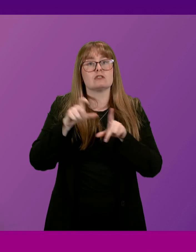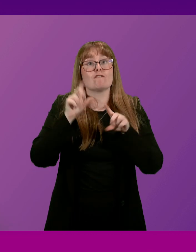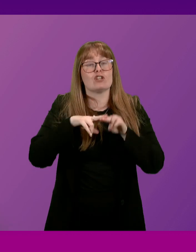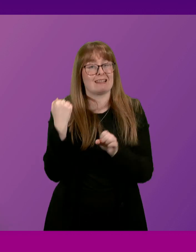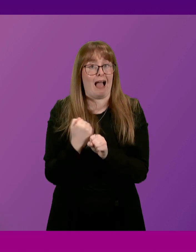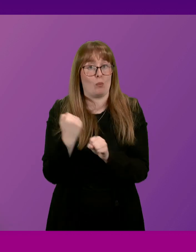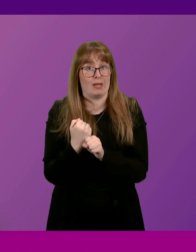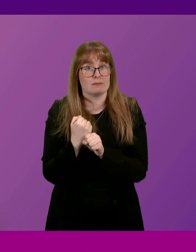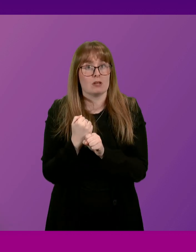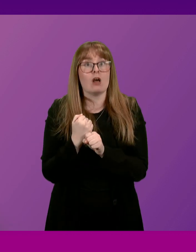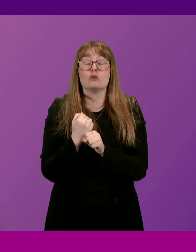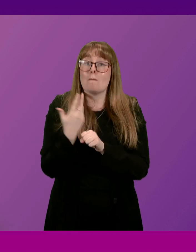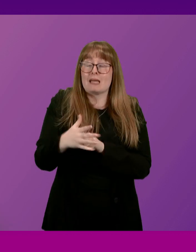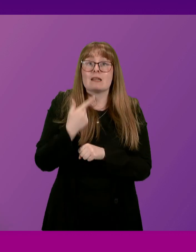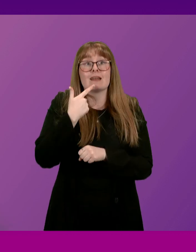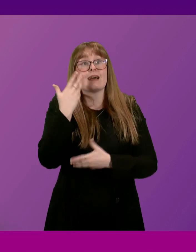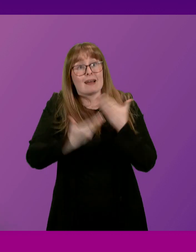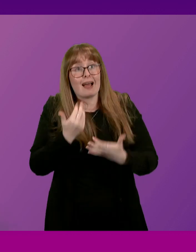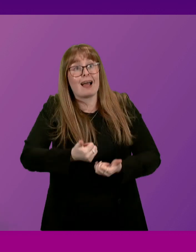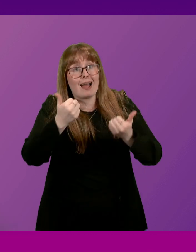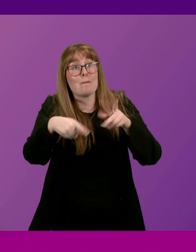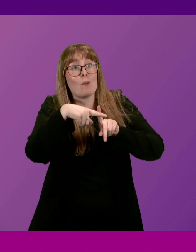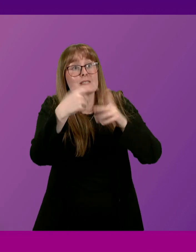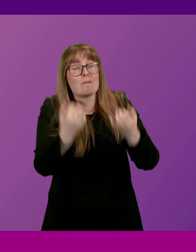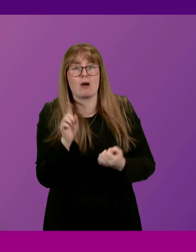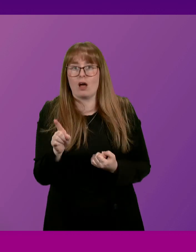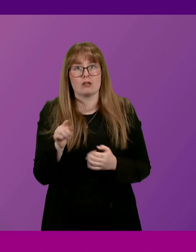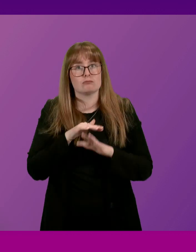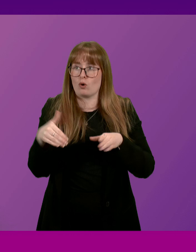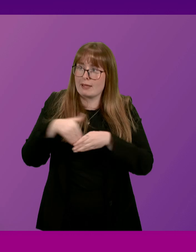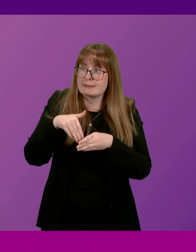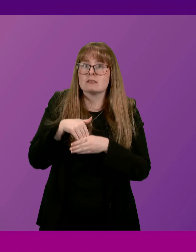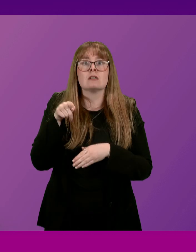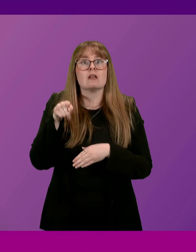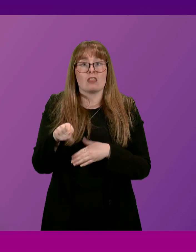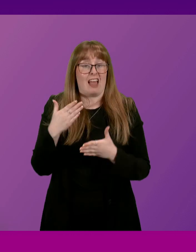Despite the warm, but empty, words from health ministers, action still has not been taken to